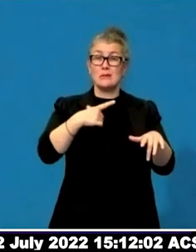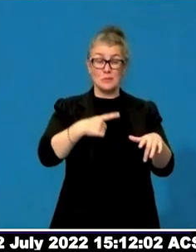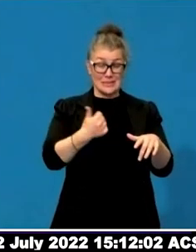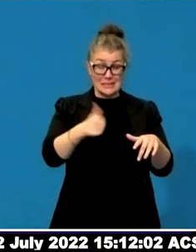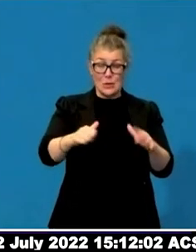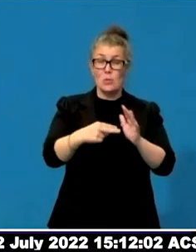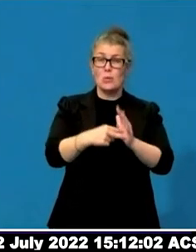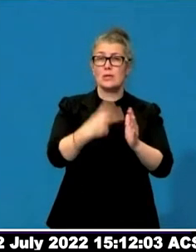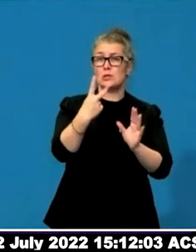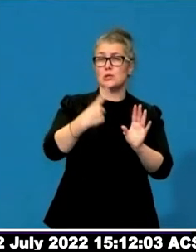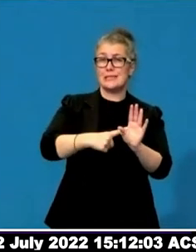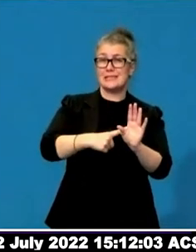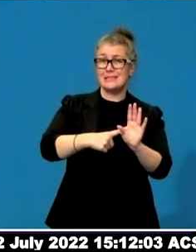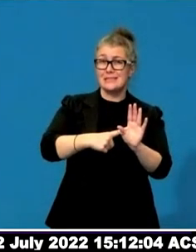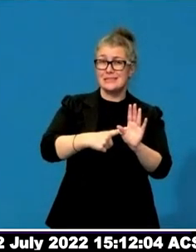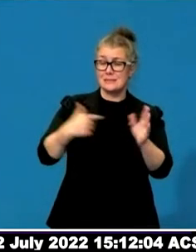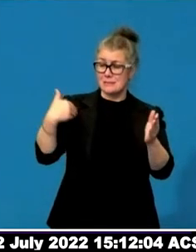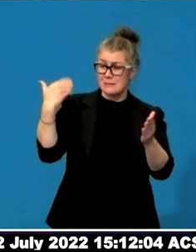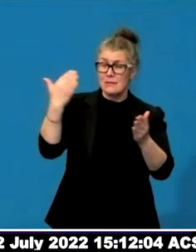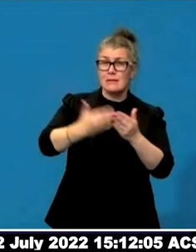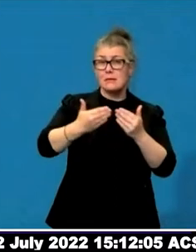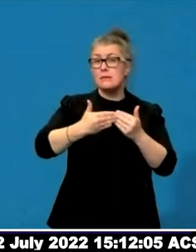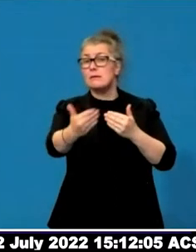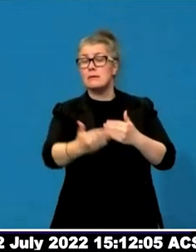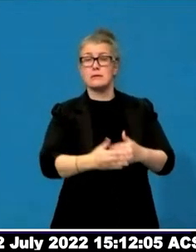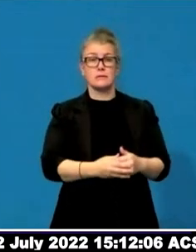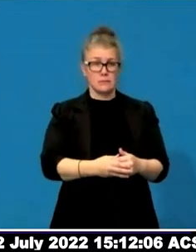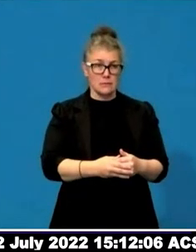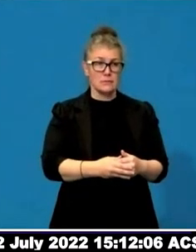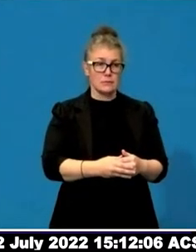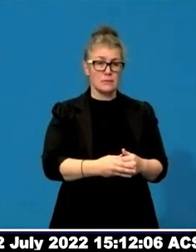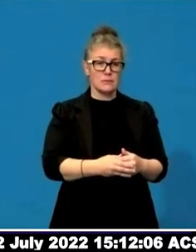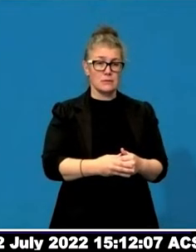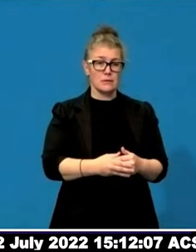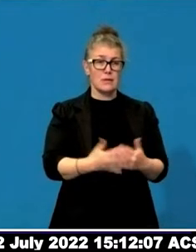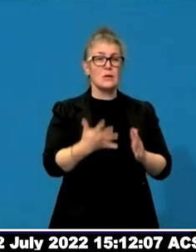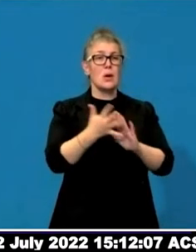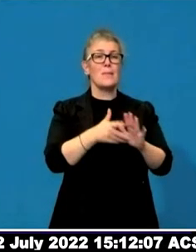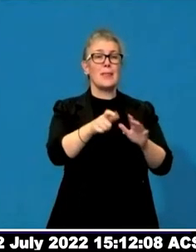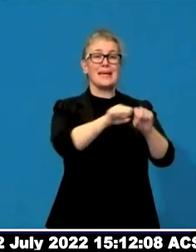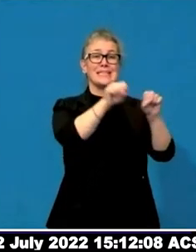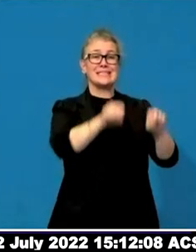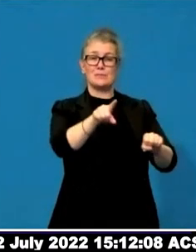So is it the case that in relation to what you've just been mentioning, you've lost confidence in that system. Yes, I have.